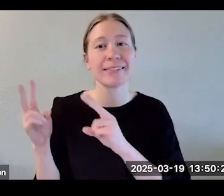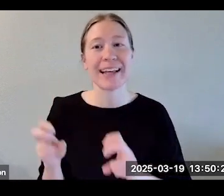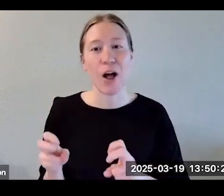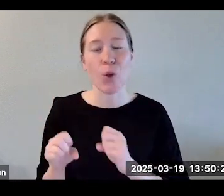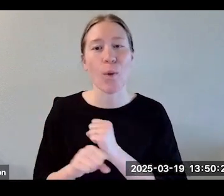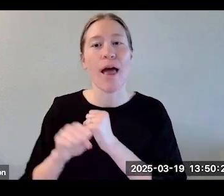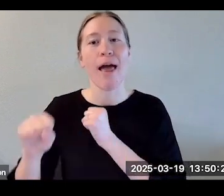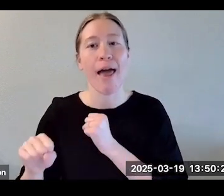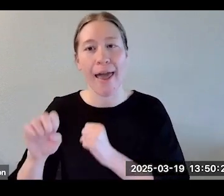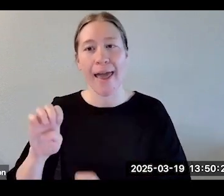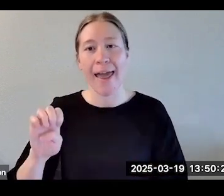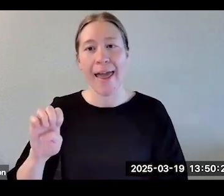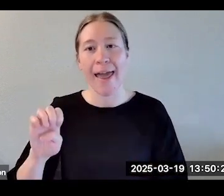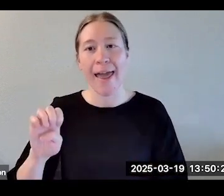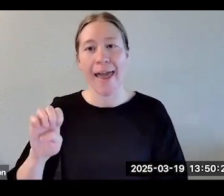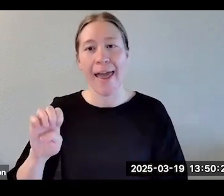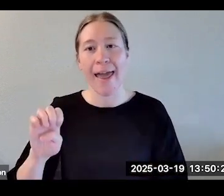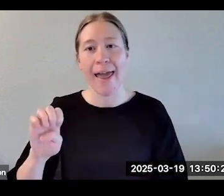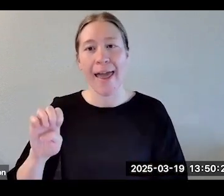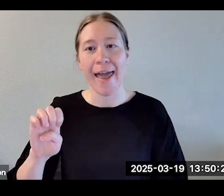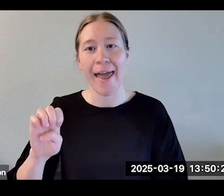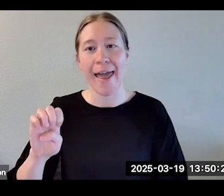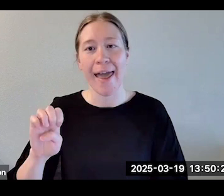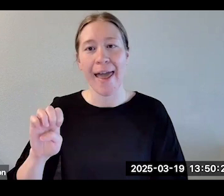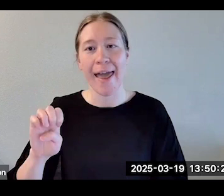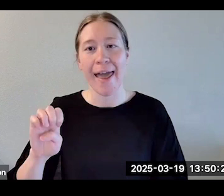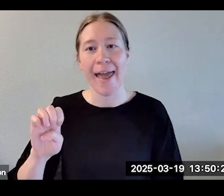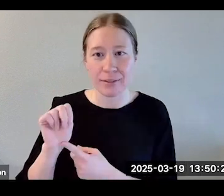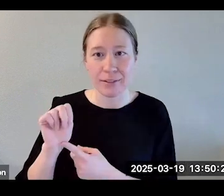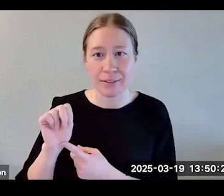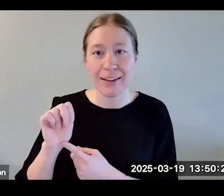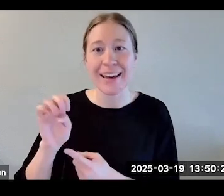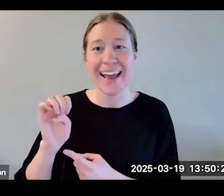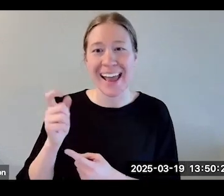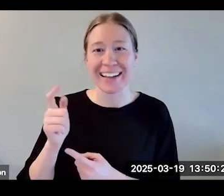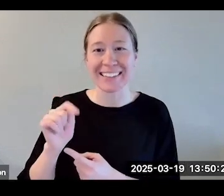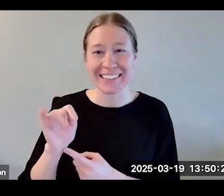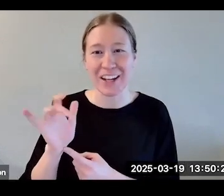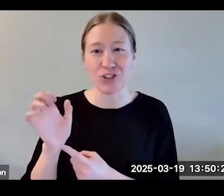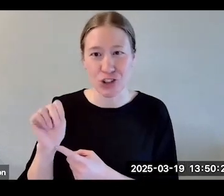to run in your Google Drive documents. And we find, so far,